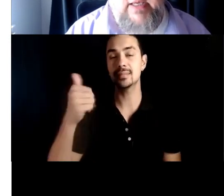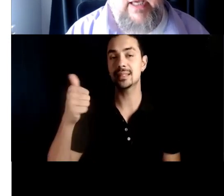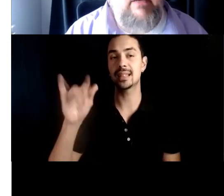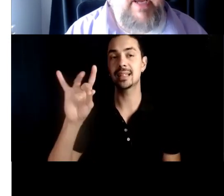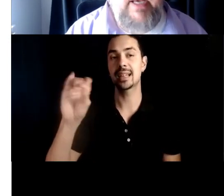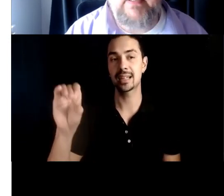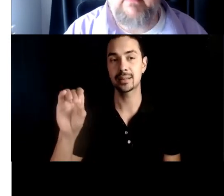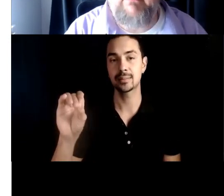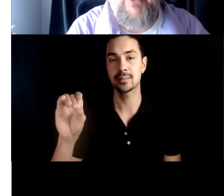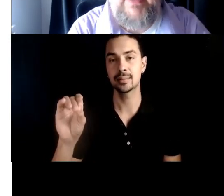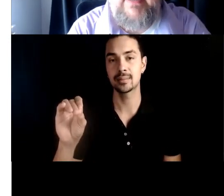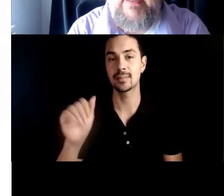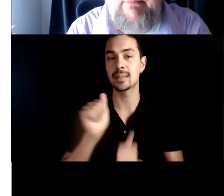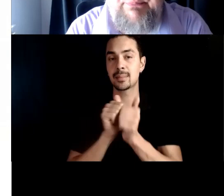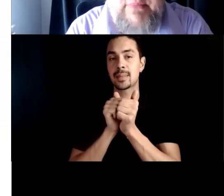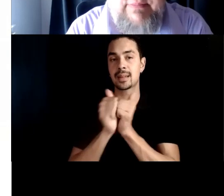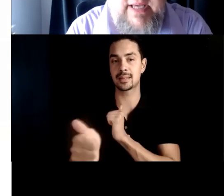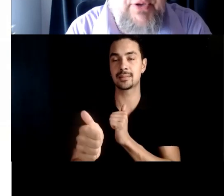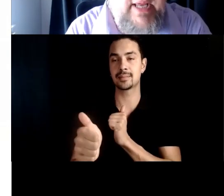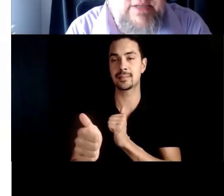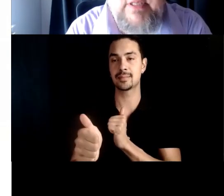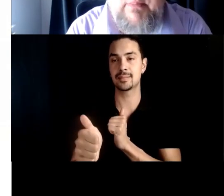and it passed pretty not unanimously,